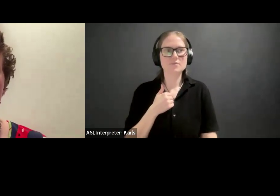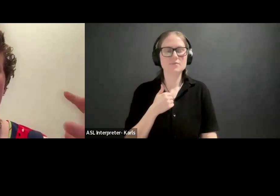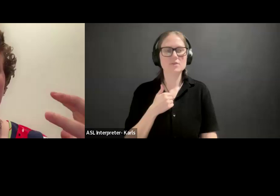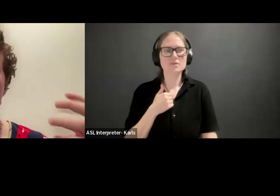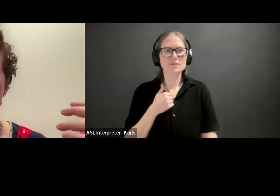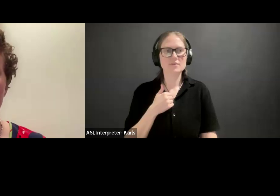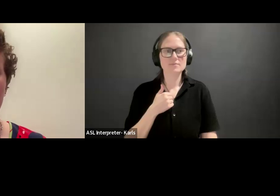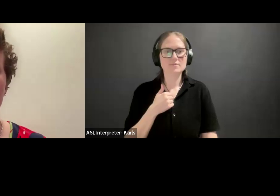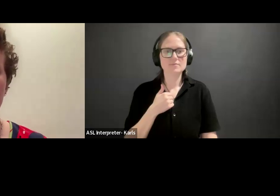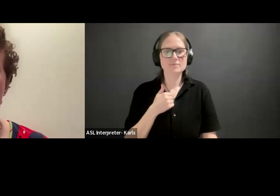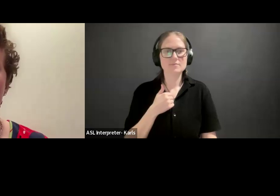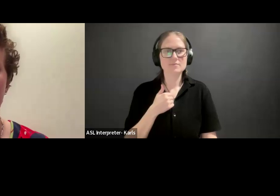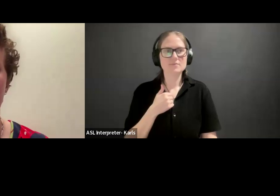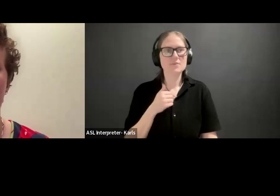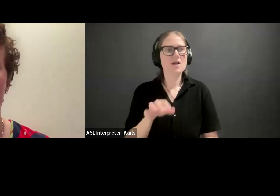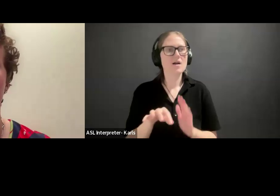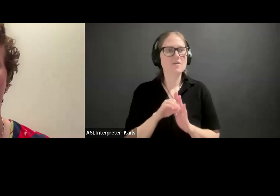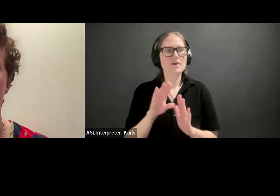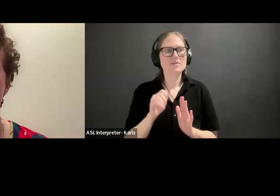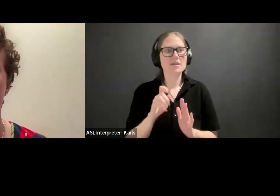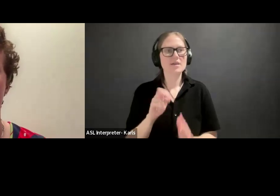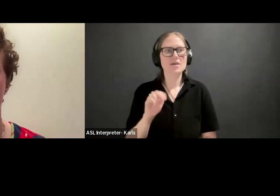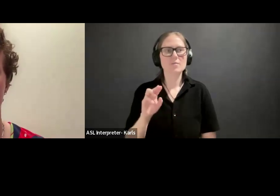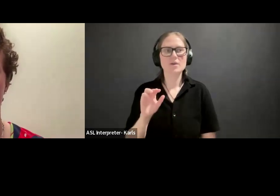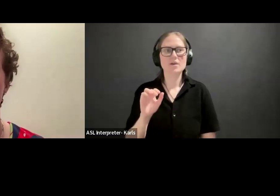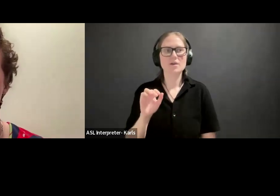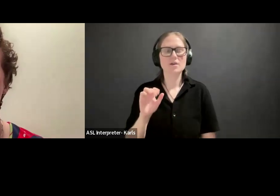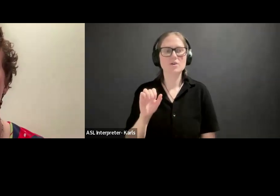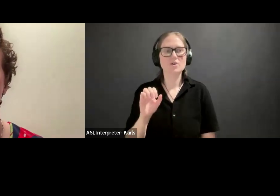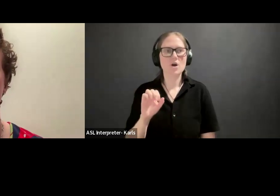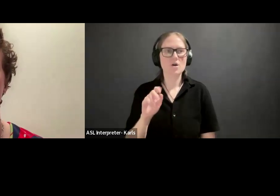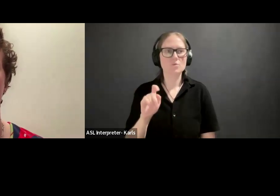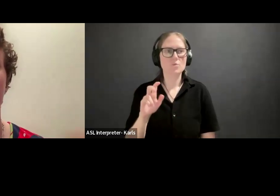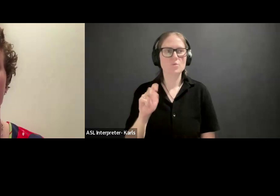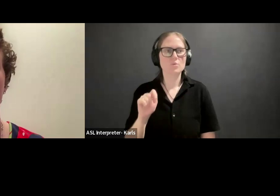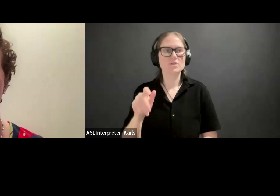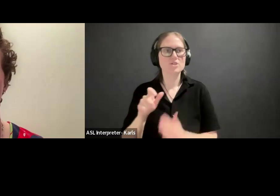article titled, Looking for Poly, Polly Murray's Transpoetics, um, wherein he talks about